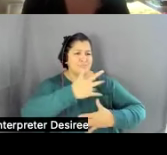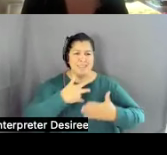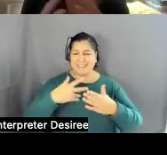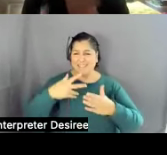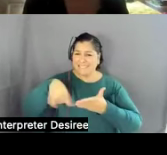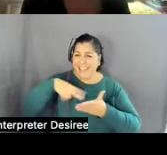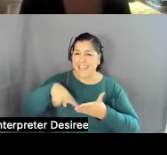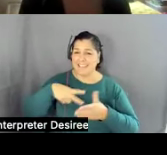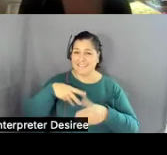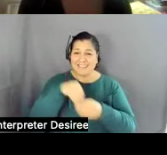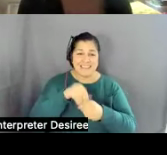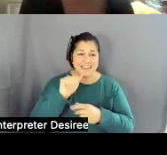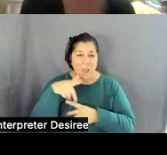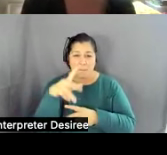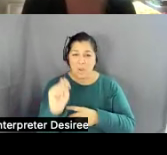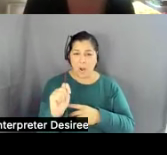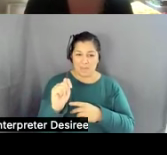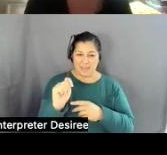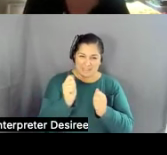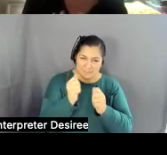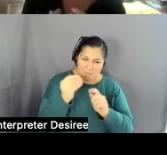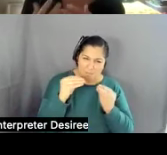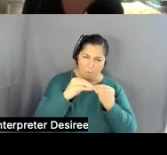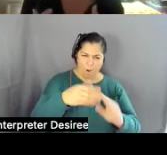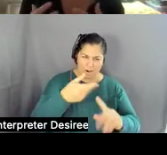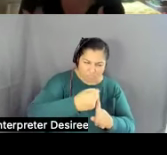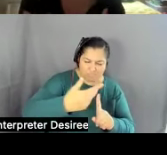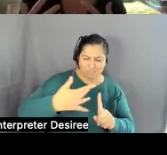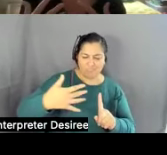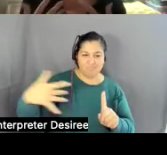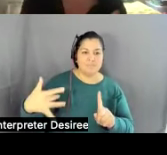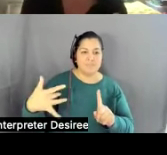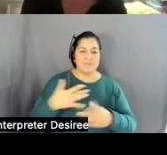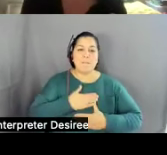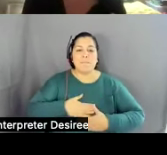The pleasures of community work are really about our senses, right?